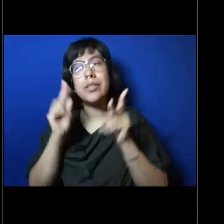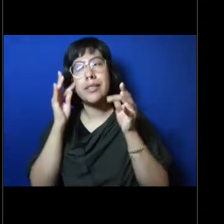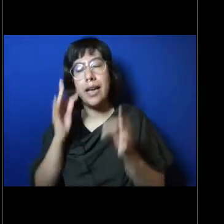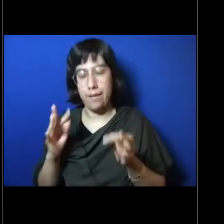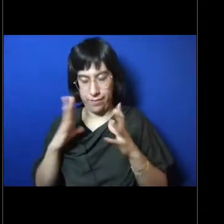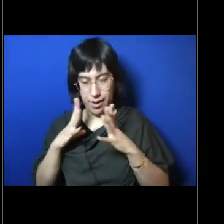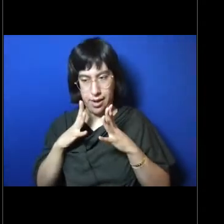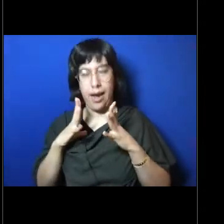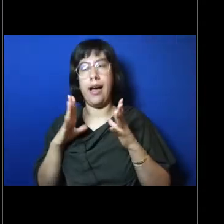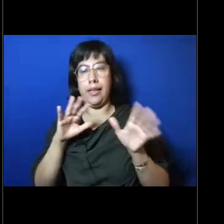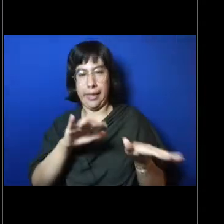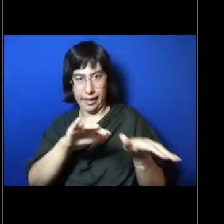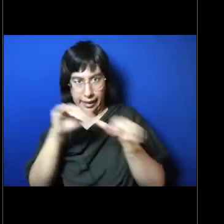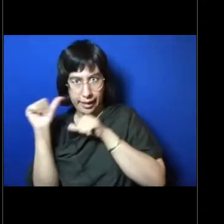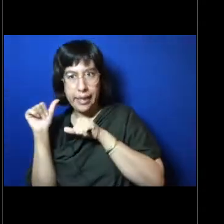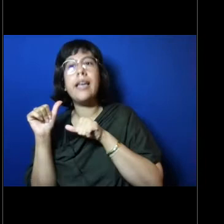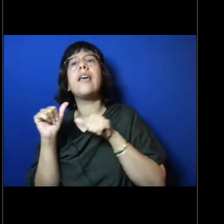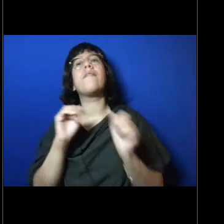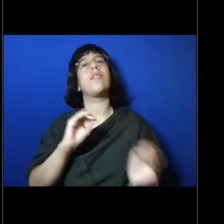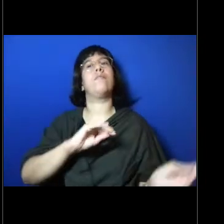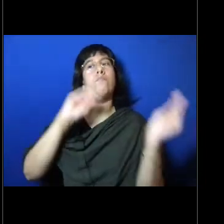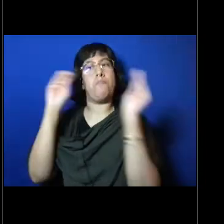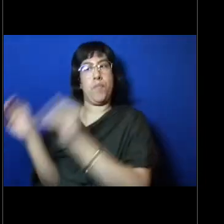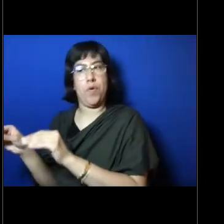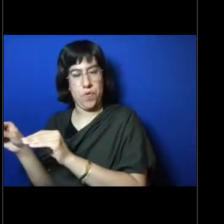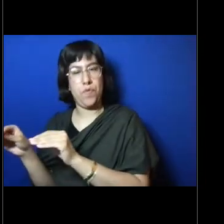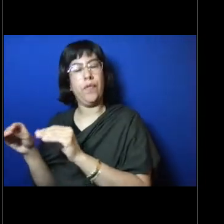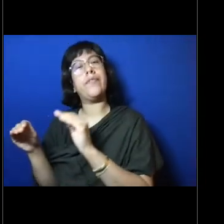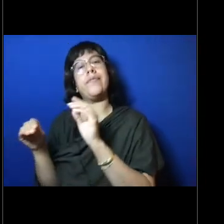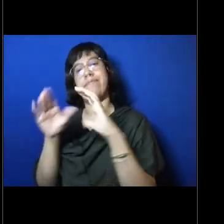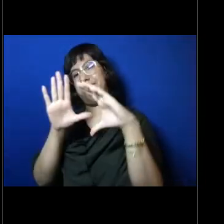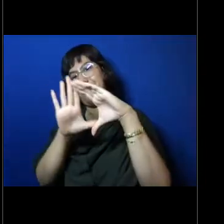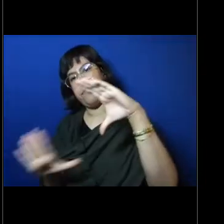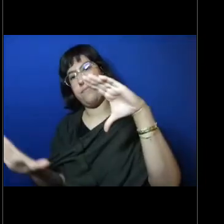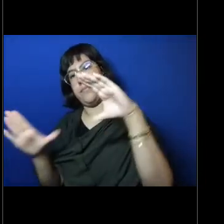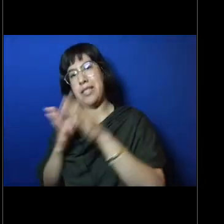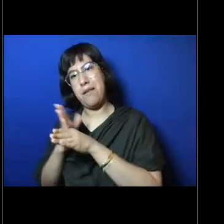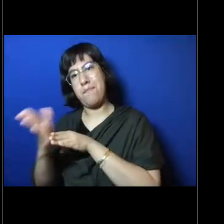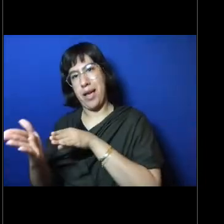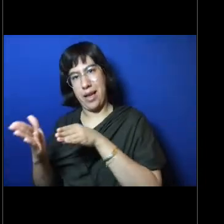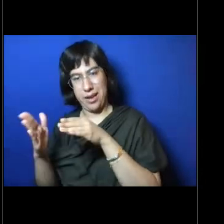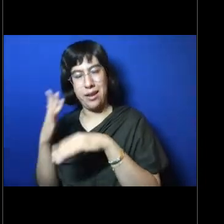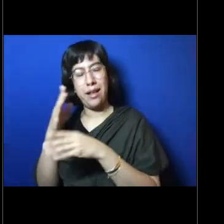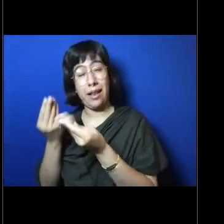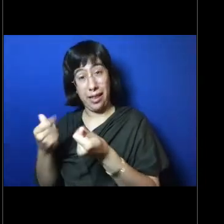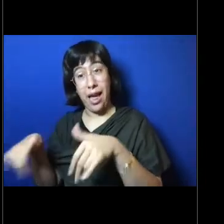and they chose to go to the mainland with the mainlanders but one person was left behind and that's a real story, that actually happened.